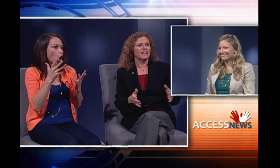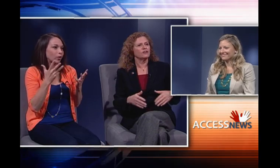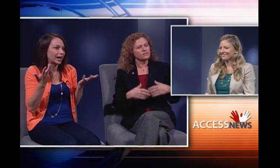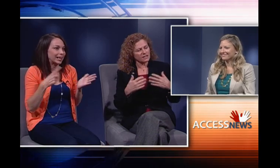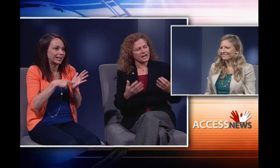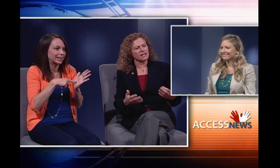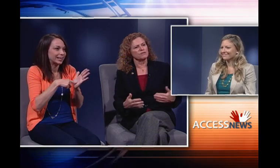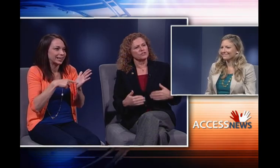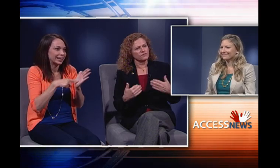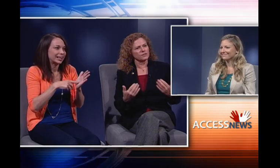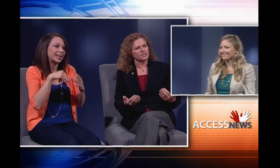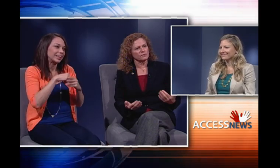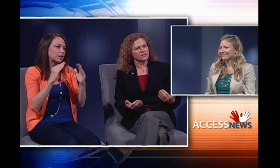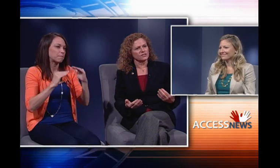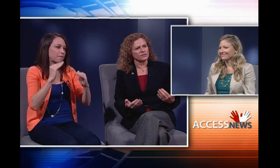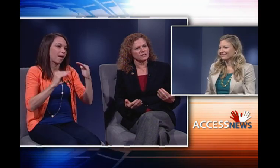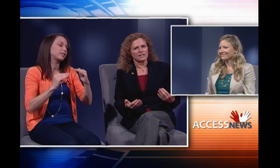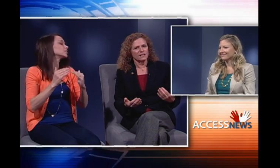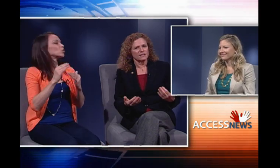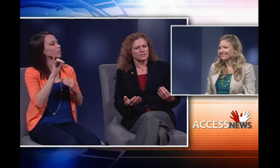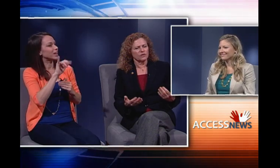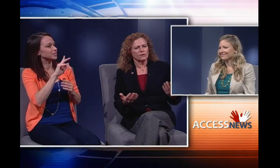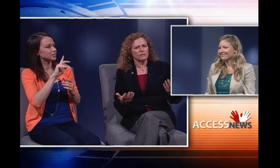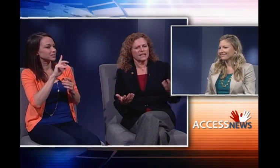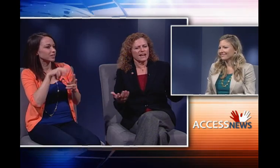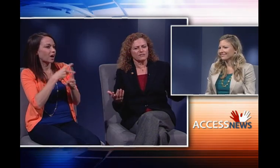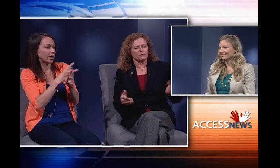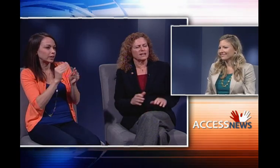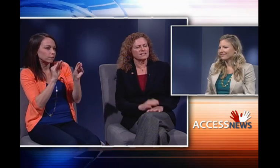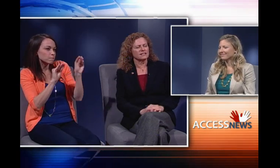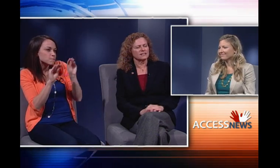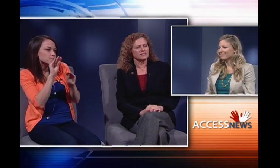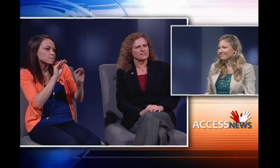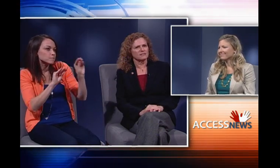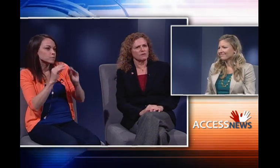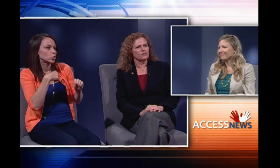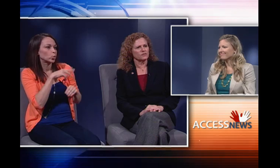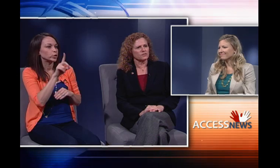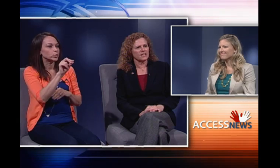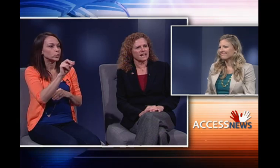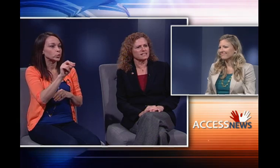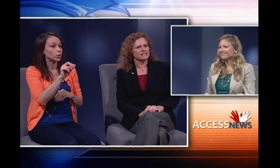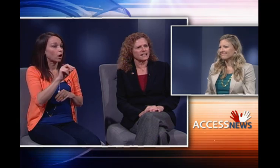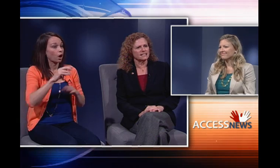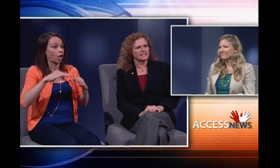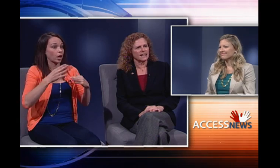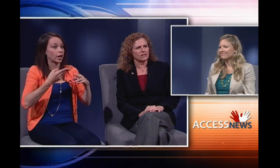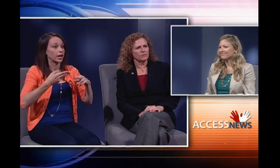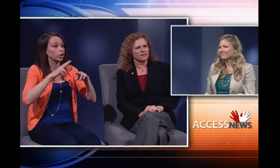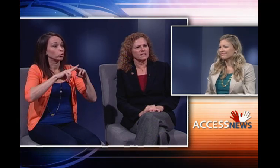And those are the kinds of maneuverings we do and you know, we haven't raised the motor fuel tax since 1991